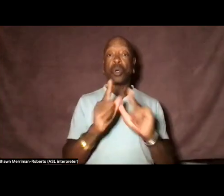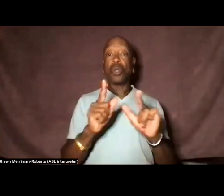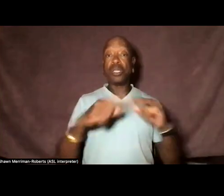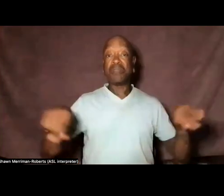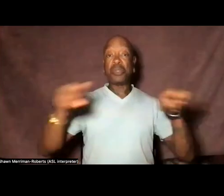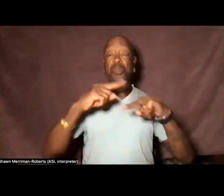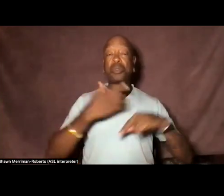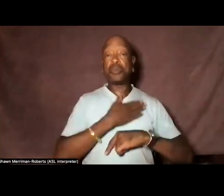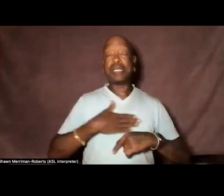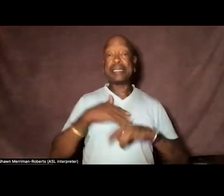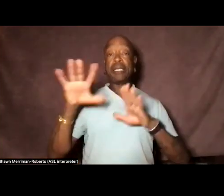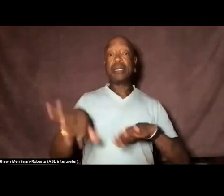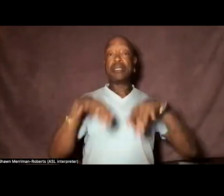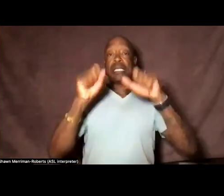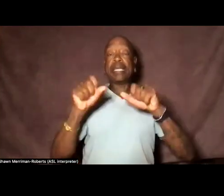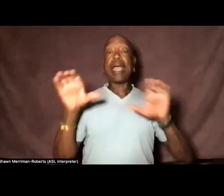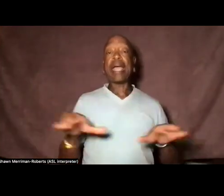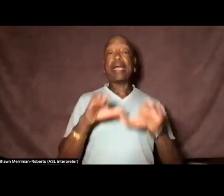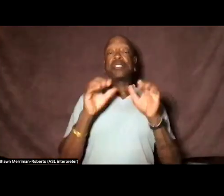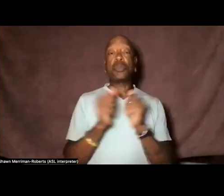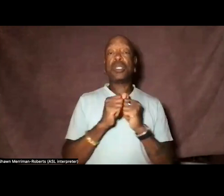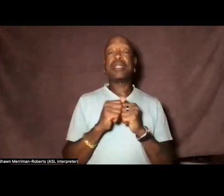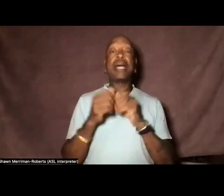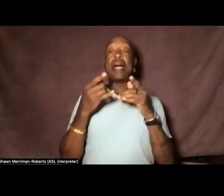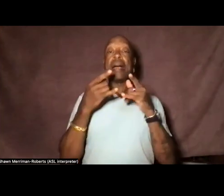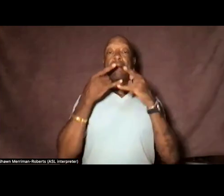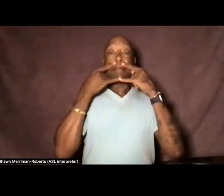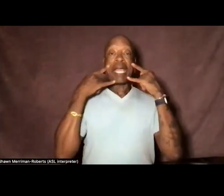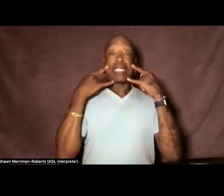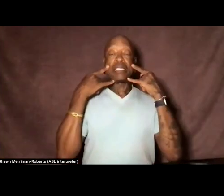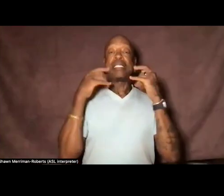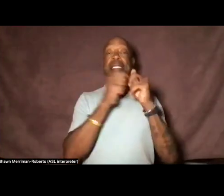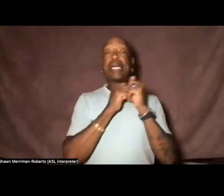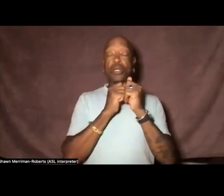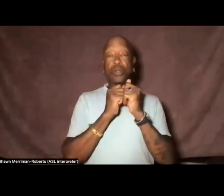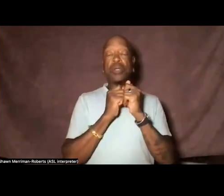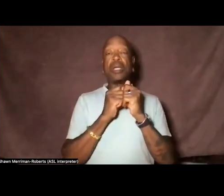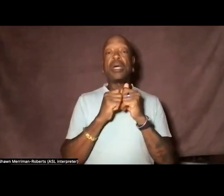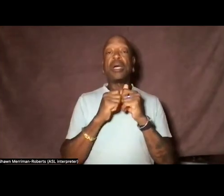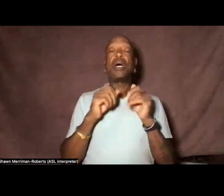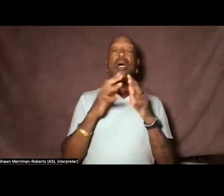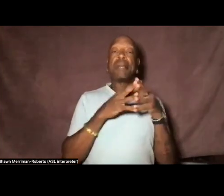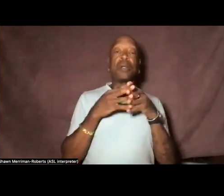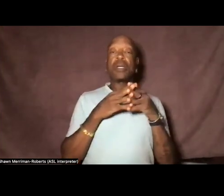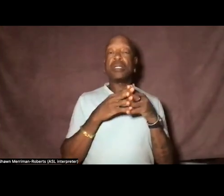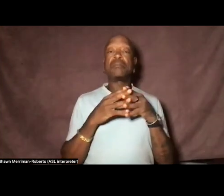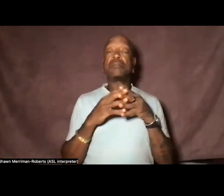take action with Mask Together America join our campaign and I want to make sure that you